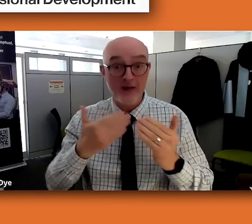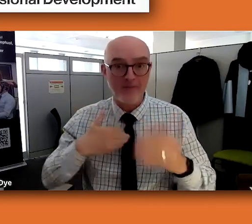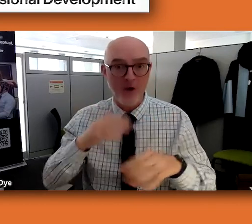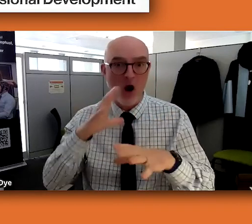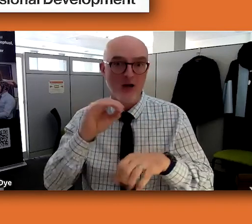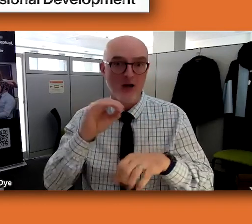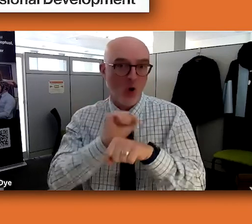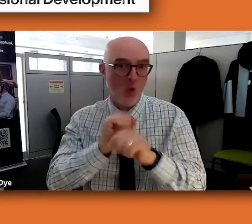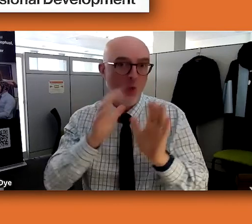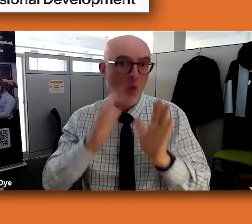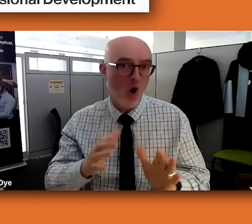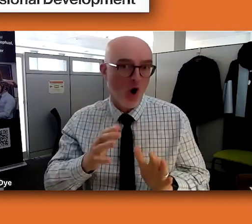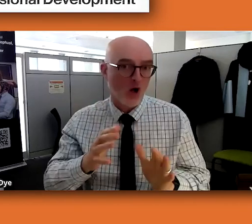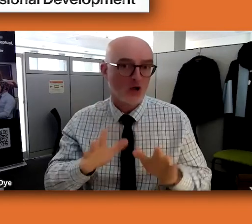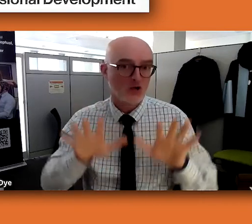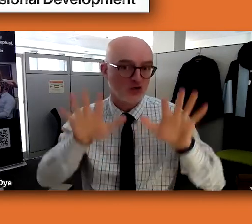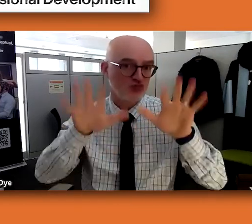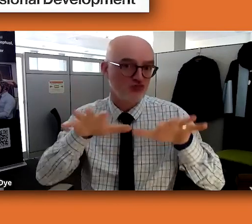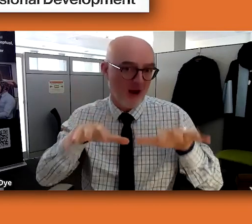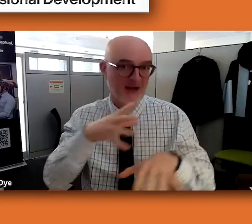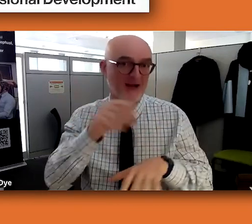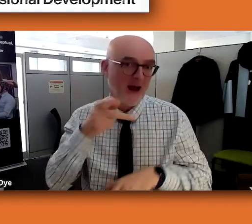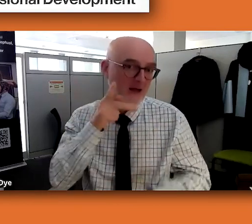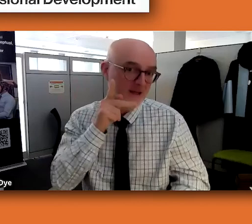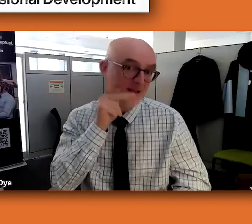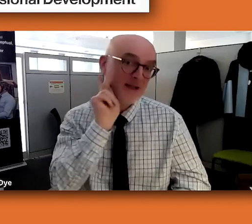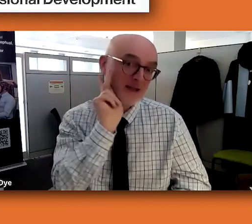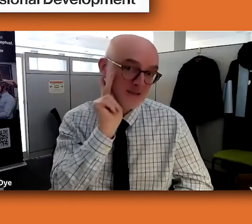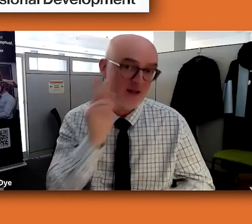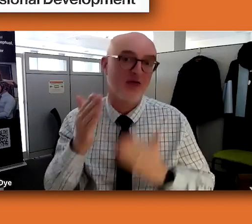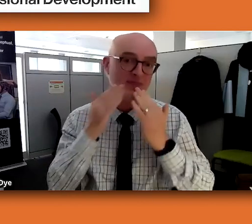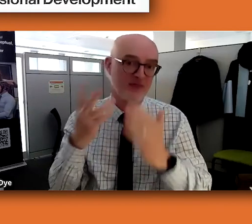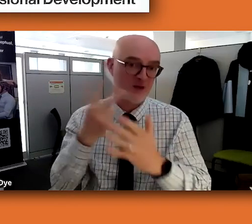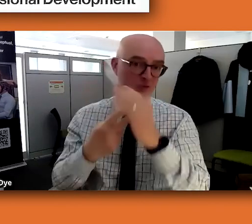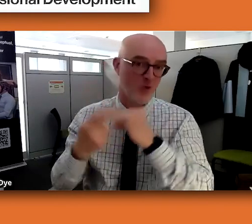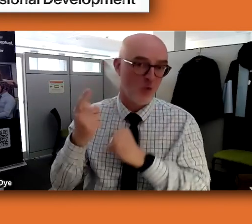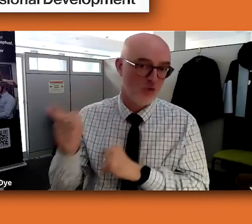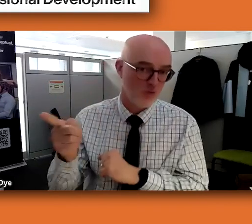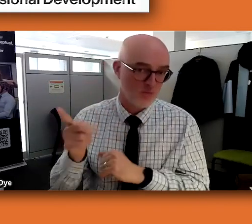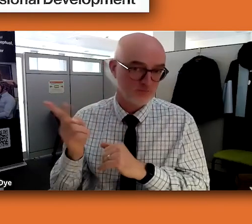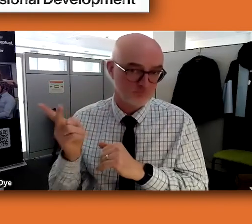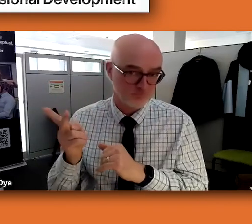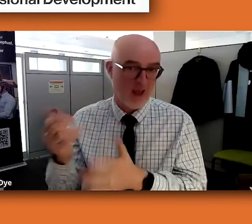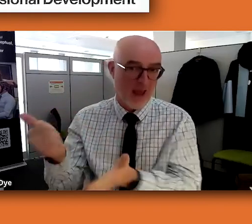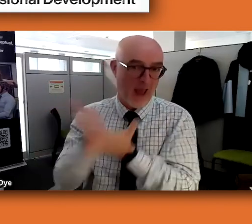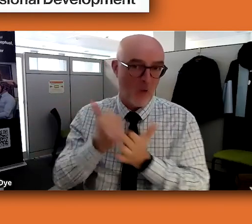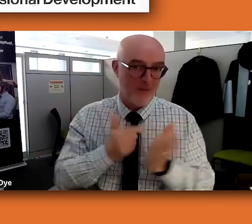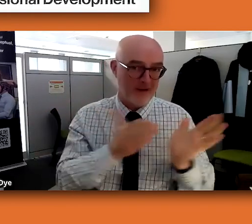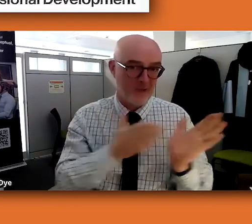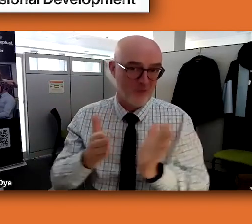And to Jessica, thank you as well. And to my coworker Rain and Kirsten